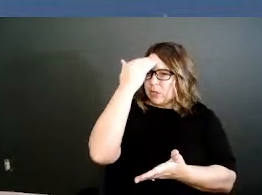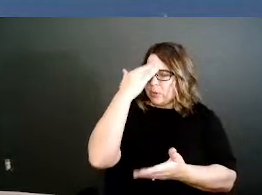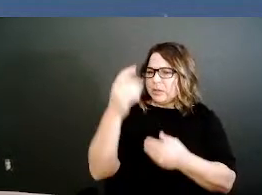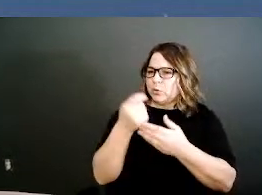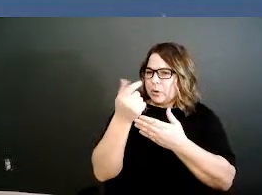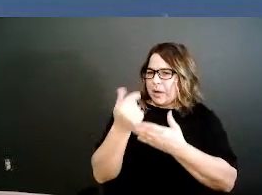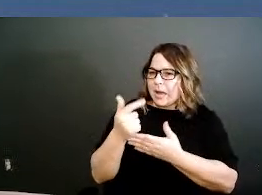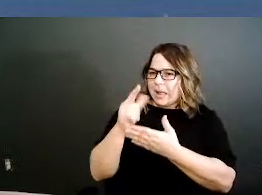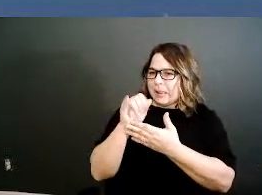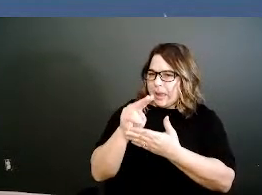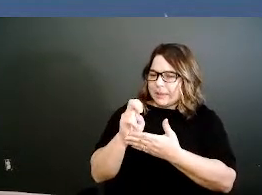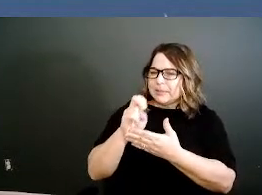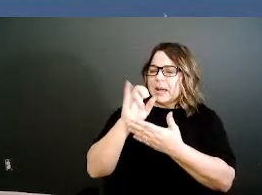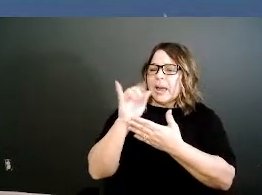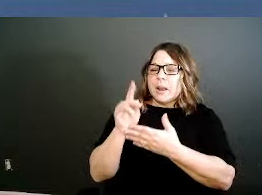IS SUPPOSED TO FUNDS AN ENTIRE BUILDING IN MINNEAPOLIS